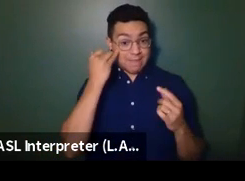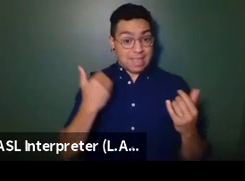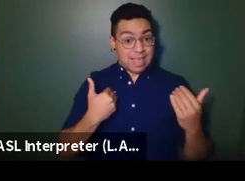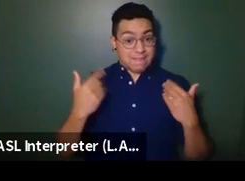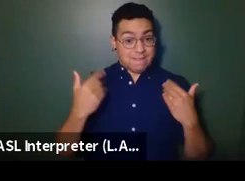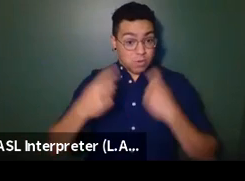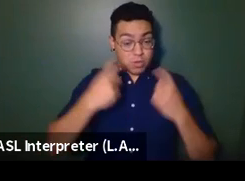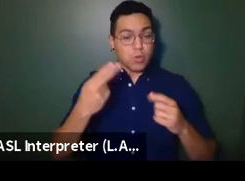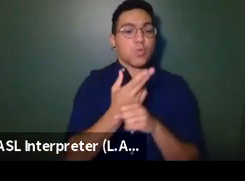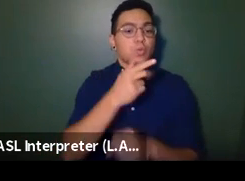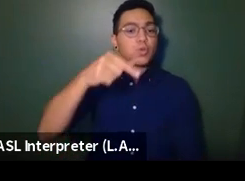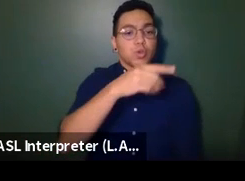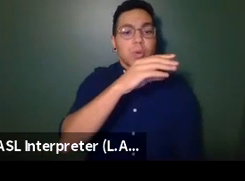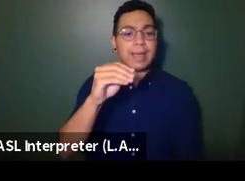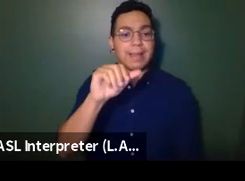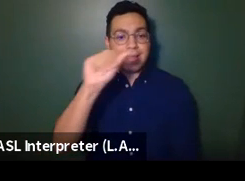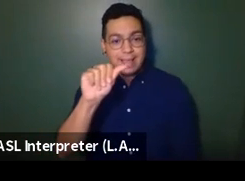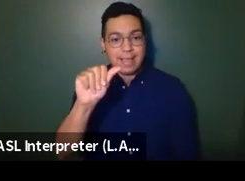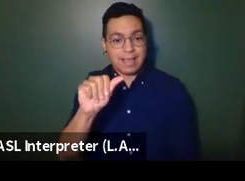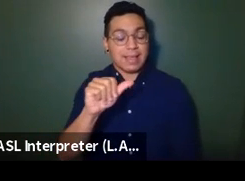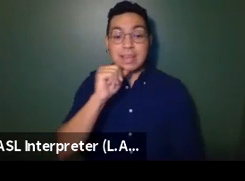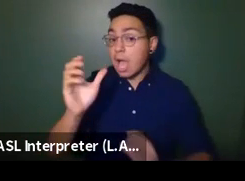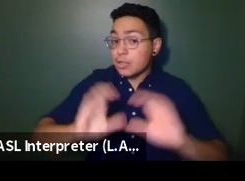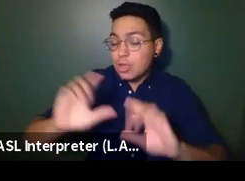Jeff Crawford: It's not a chat feature. If you have something specific that you're wondering about,